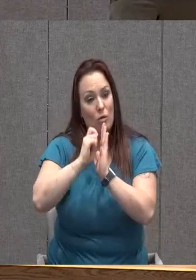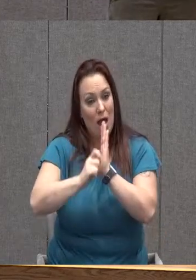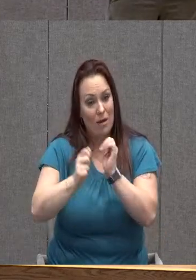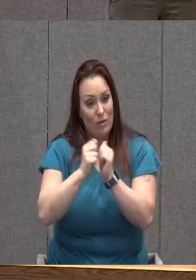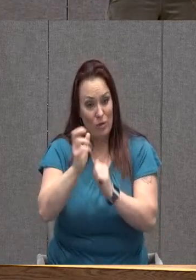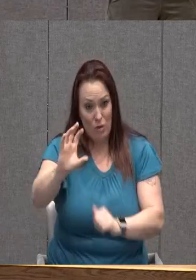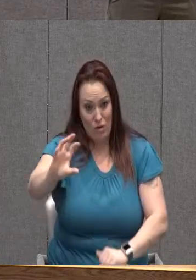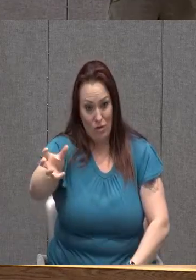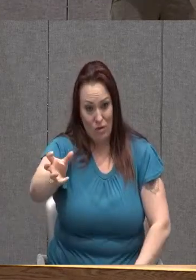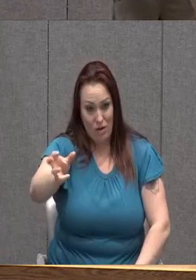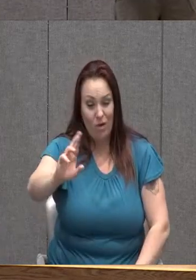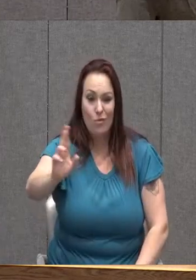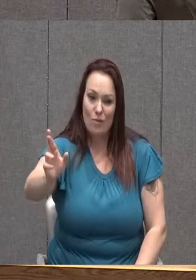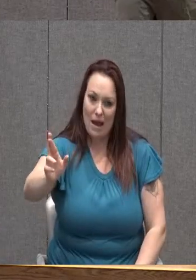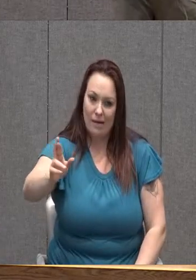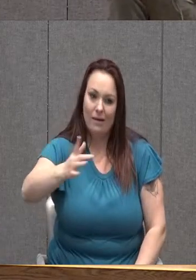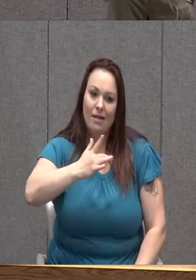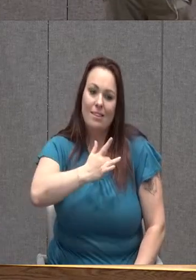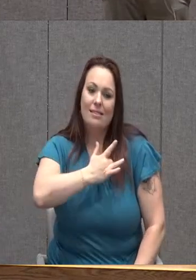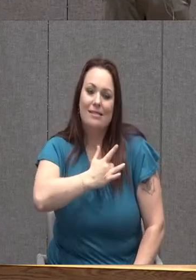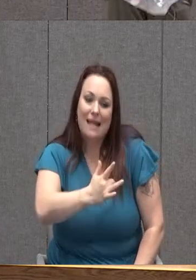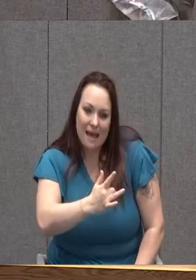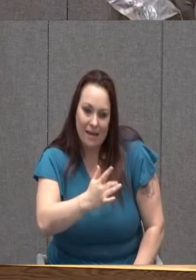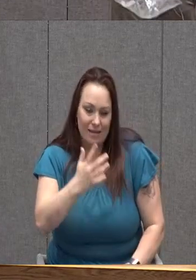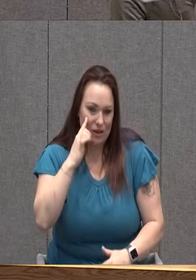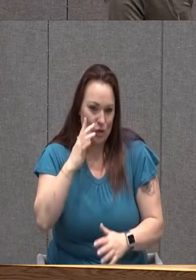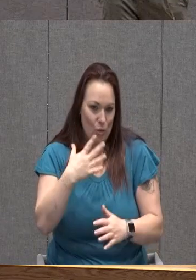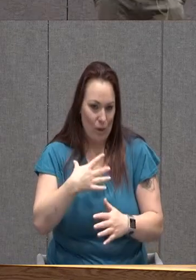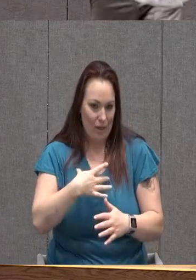you probably will like to kick with your right foot as well.